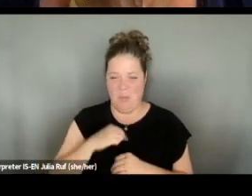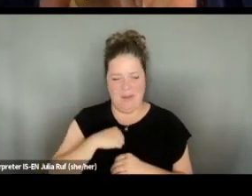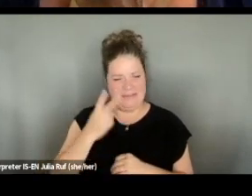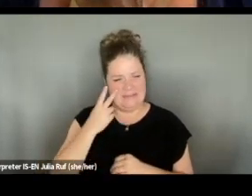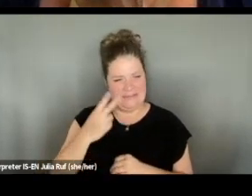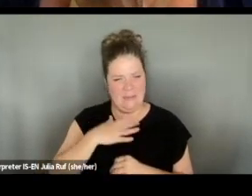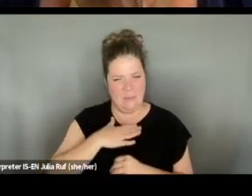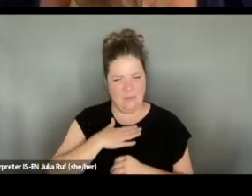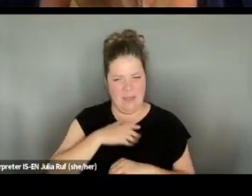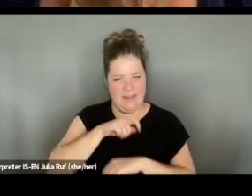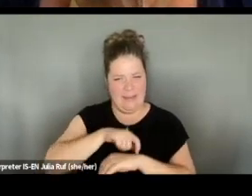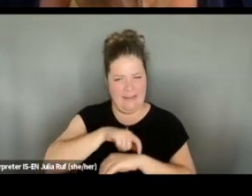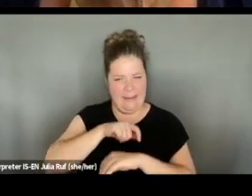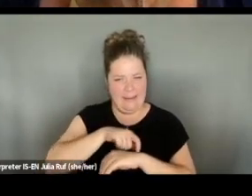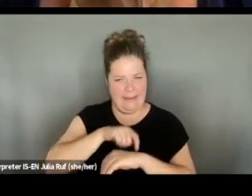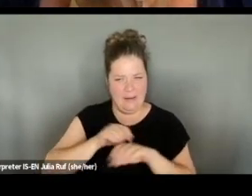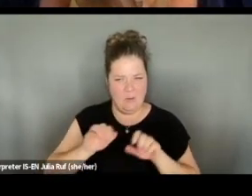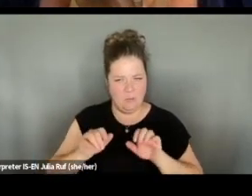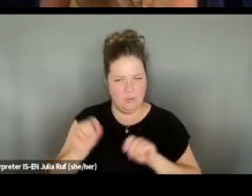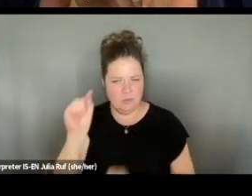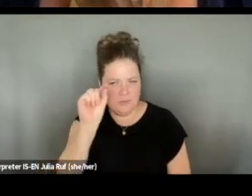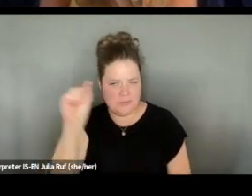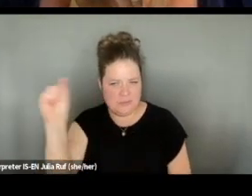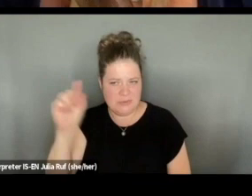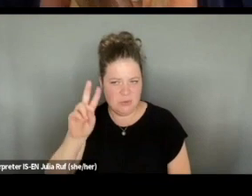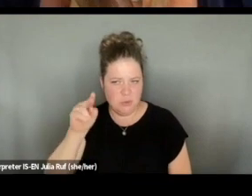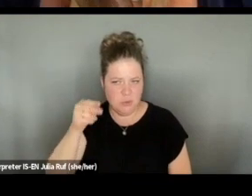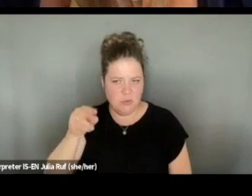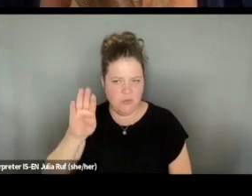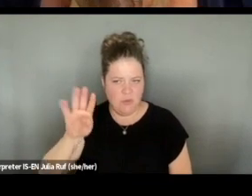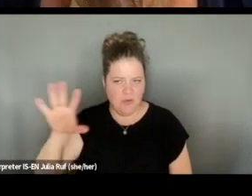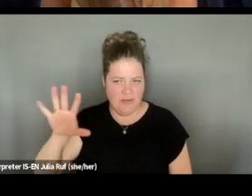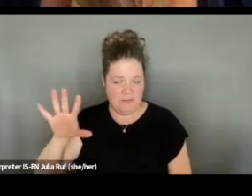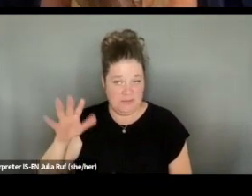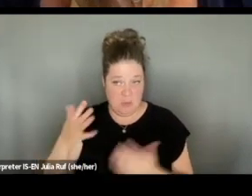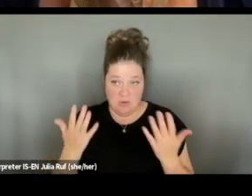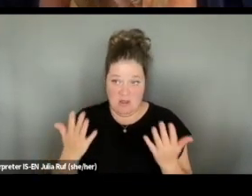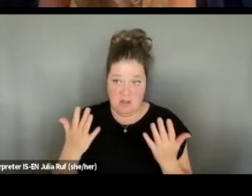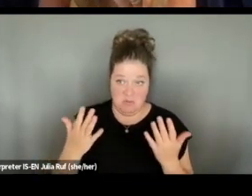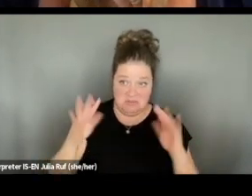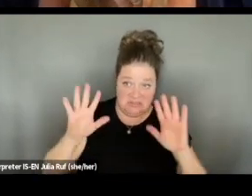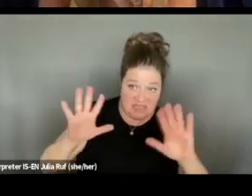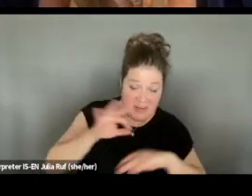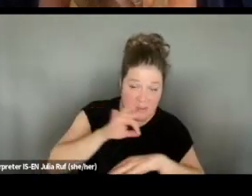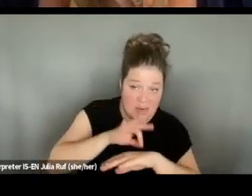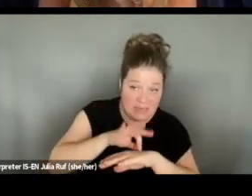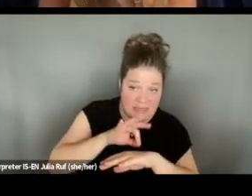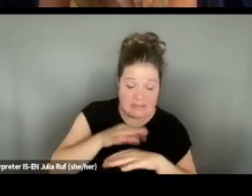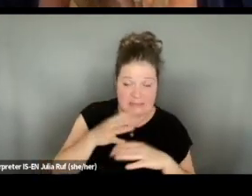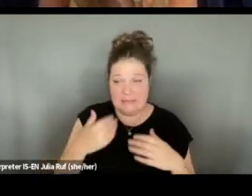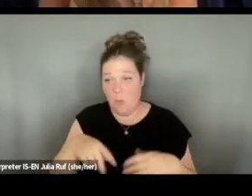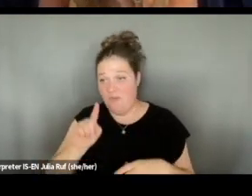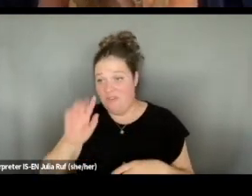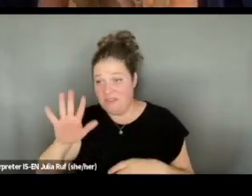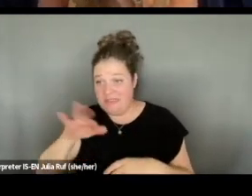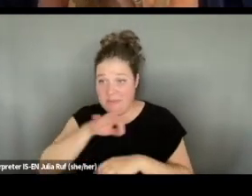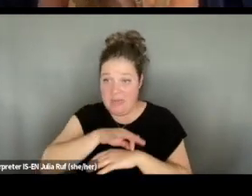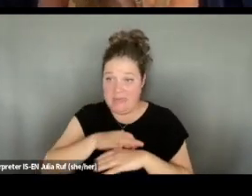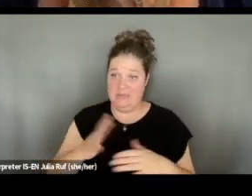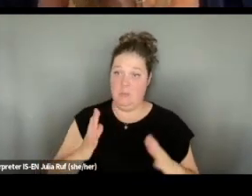the host, so I would -- what do you say, Peter, do we have 15 minutes or 10 minutes? How much coffee do you need?